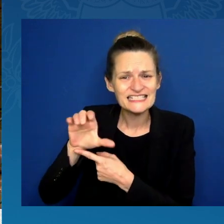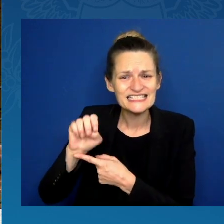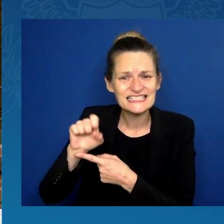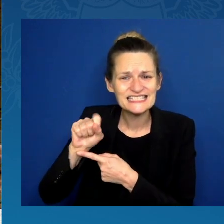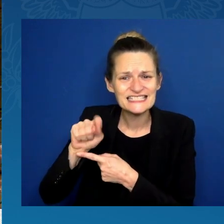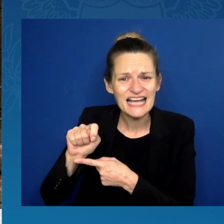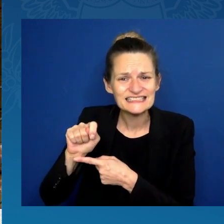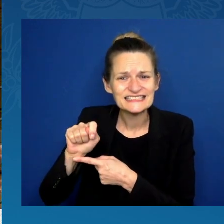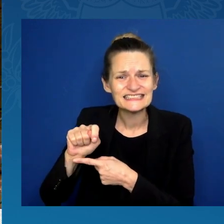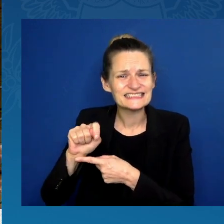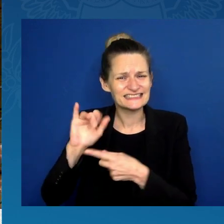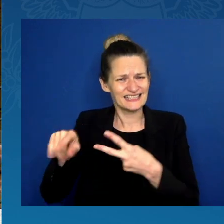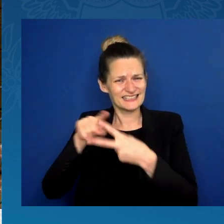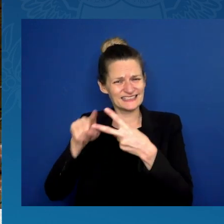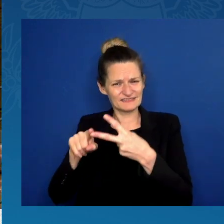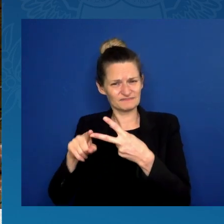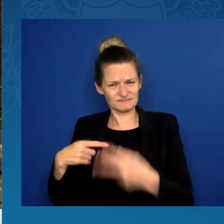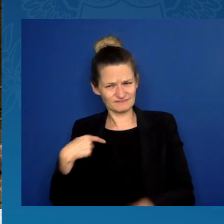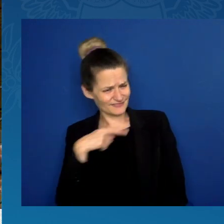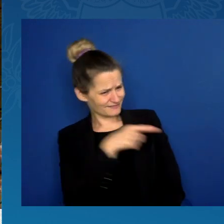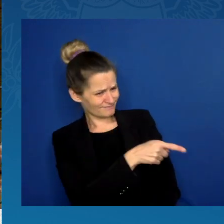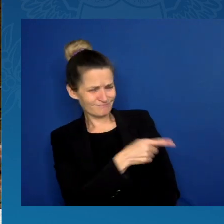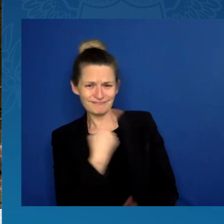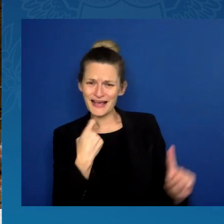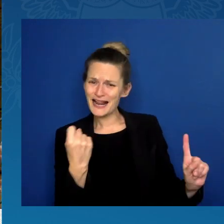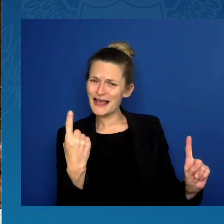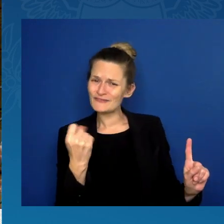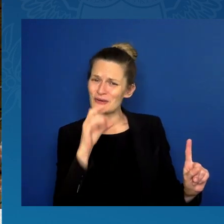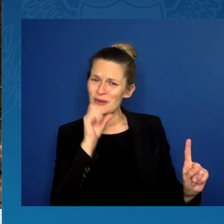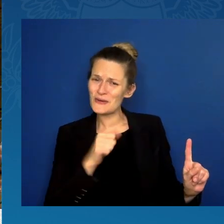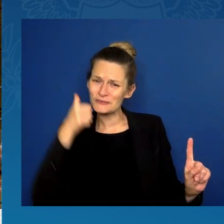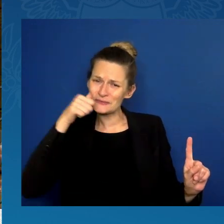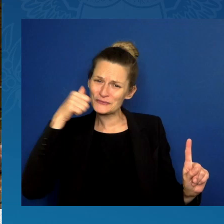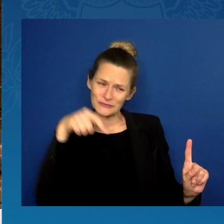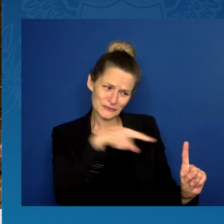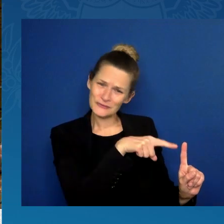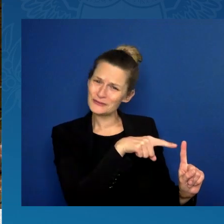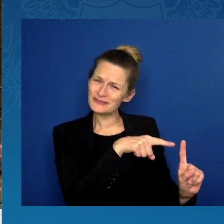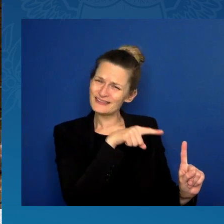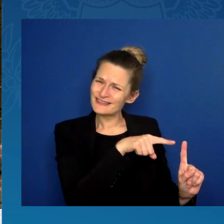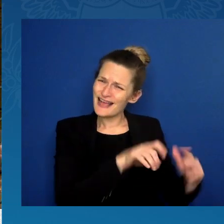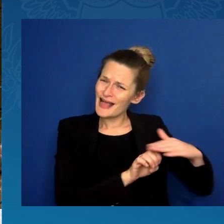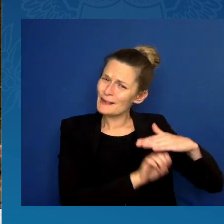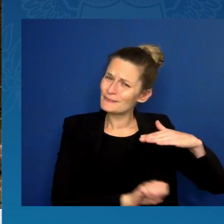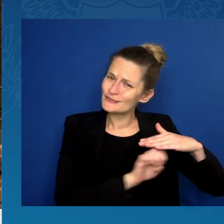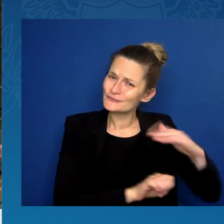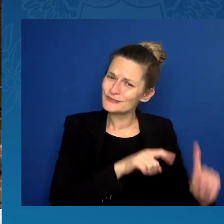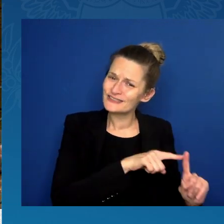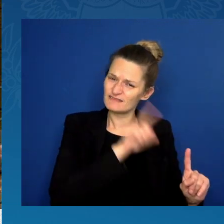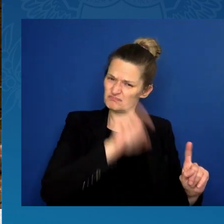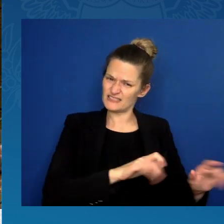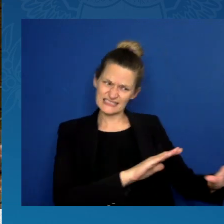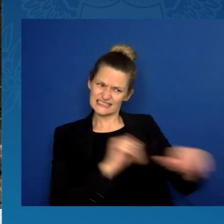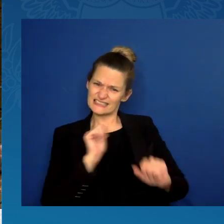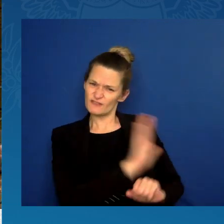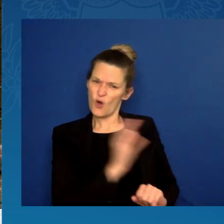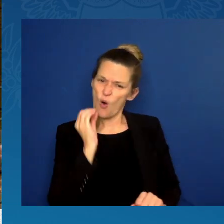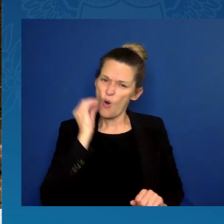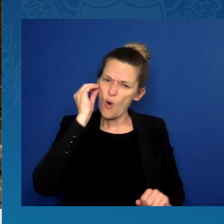an 11 year old girl in elementary school have to flee her home, flee her state to seek an abortion out of state.